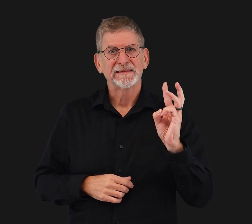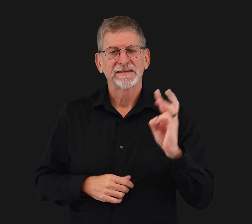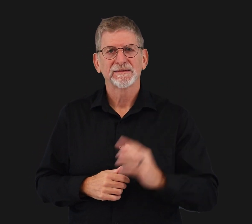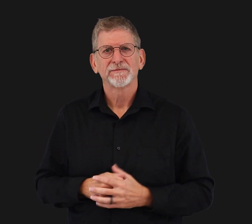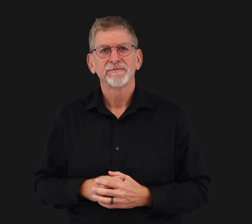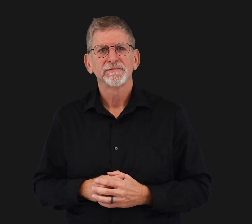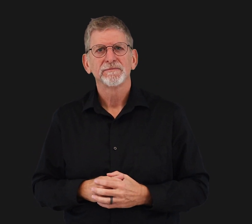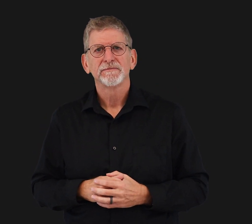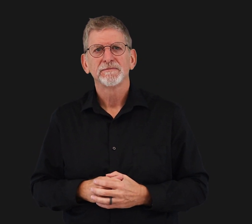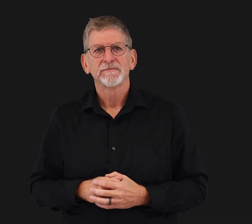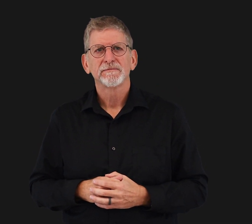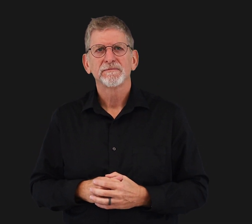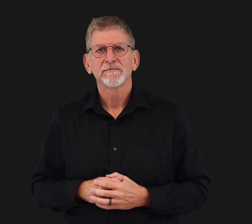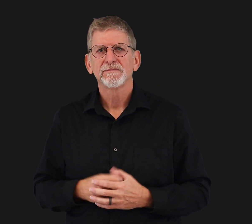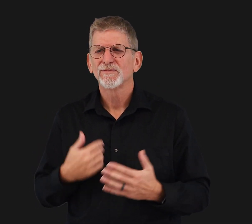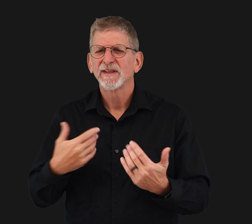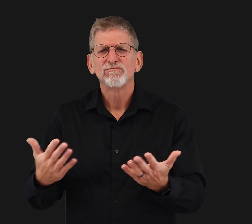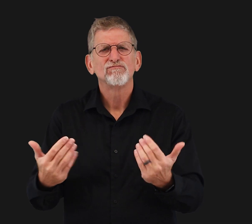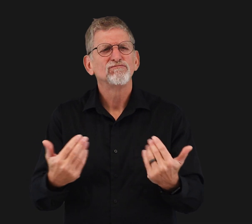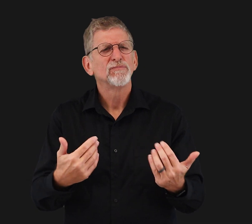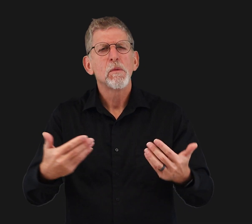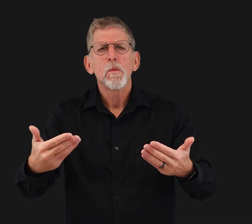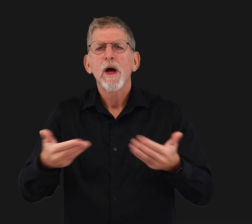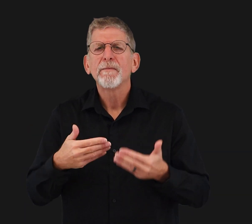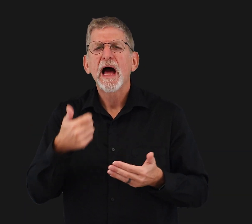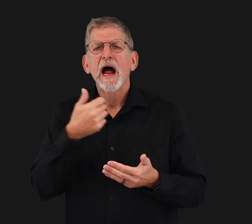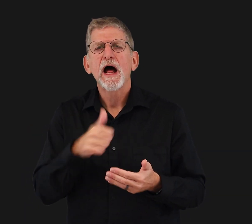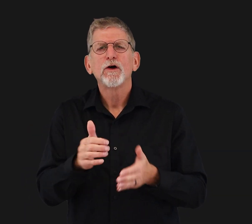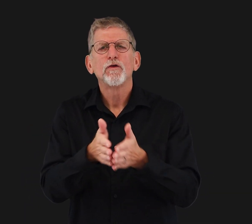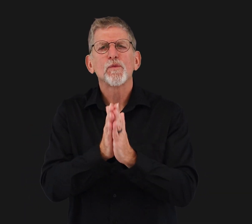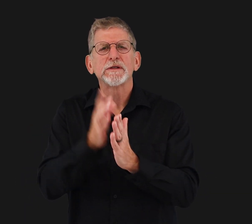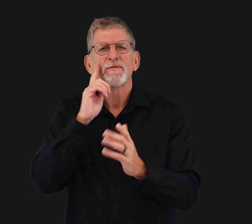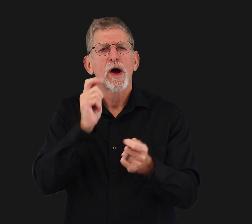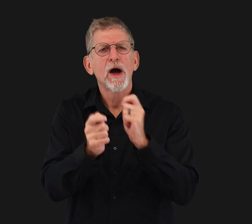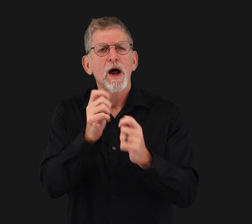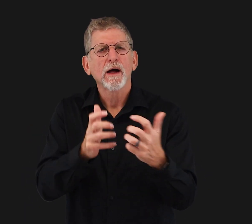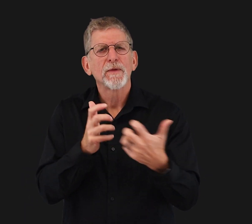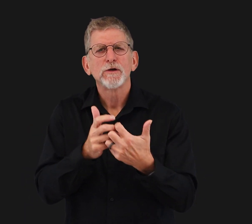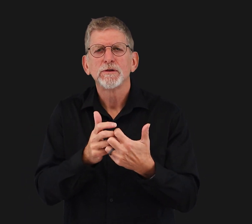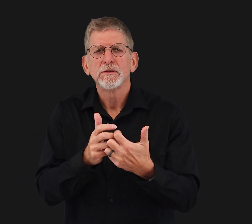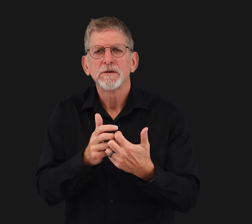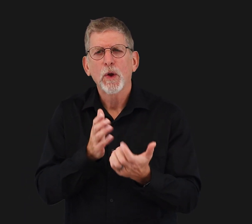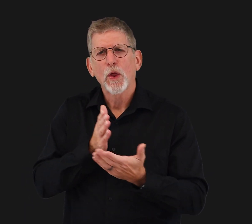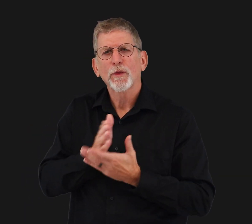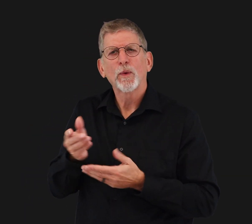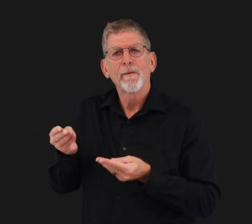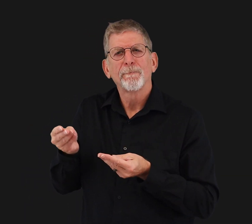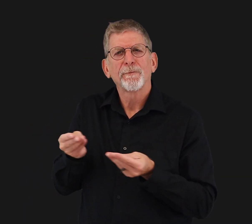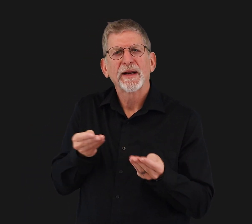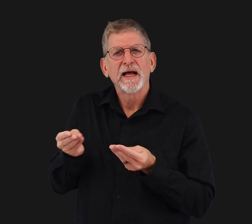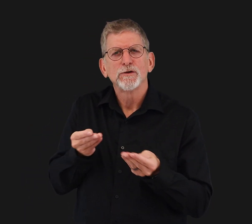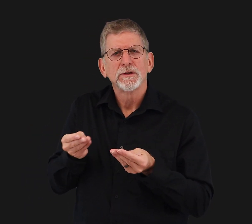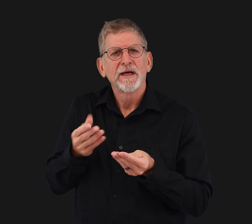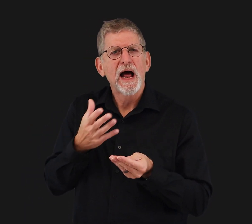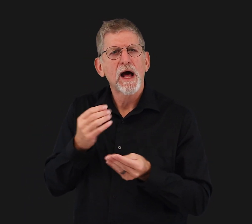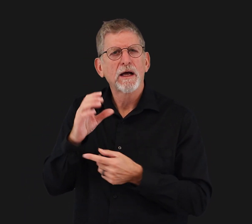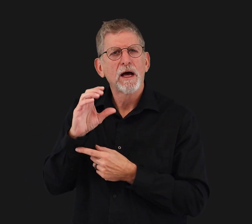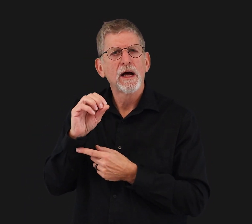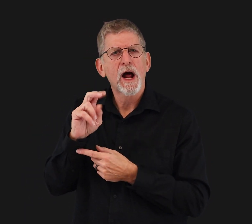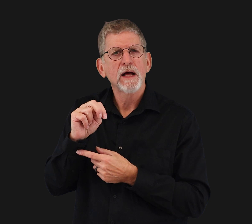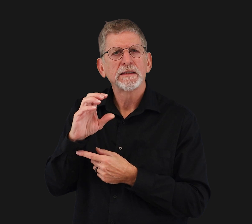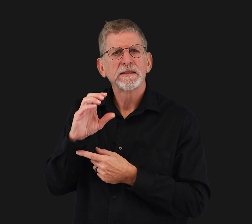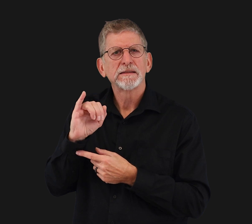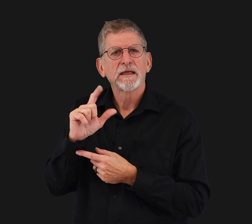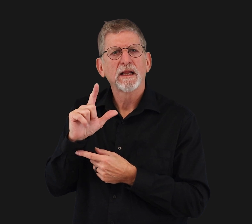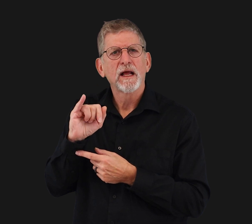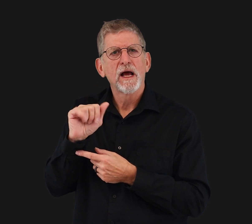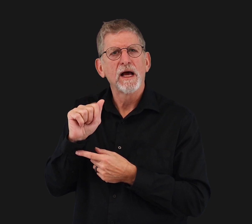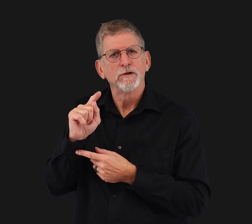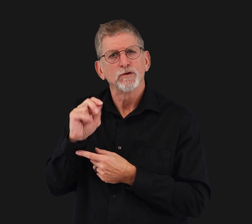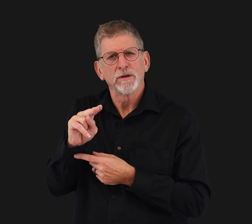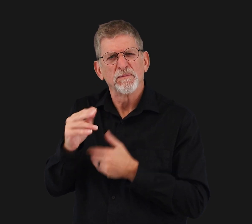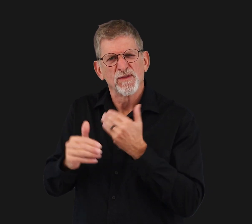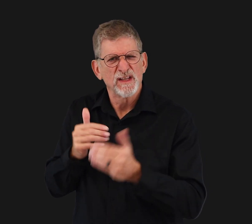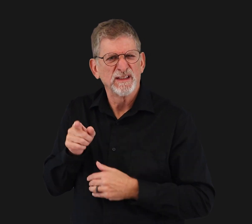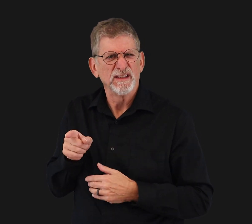• We are welcoming accommodation requests throughout our Mediation and Conciliation process